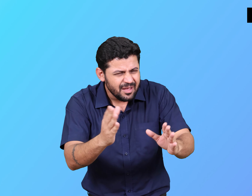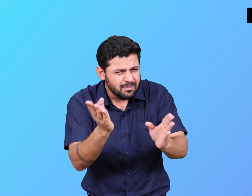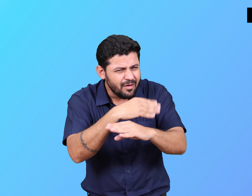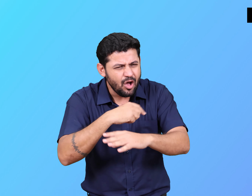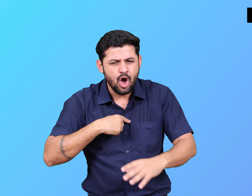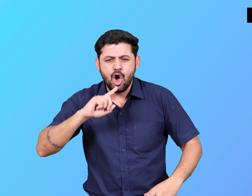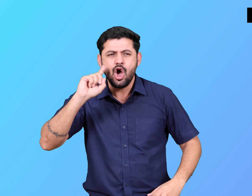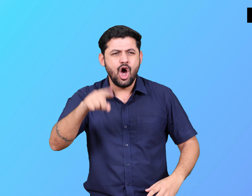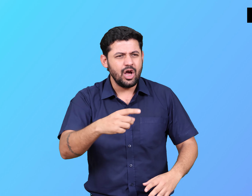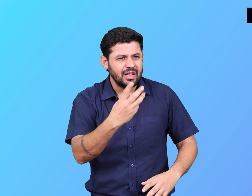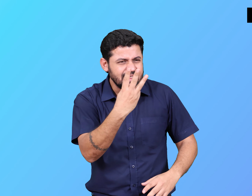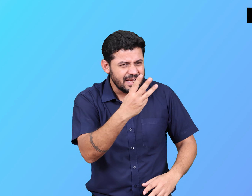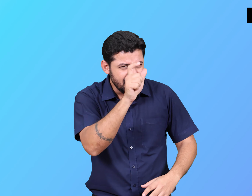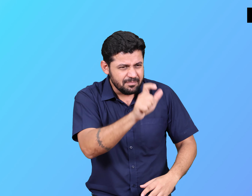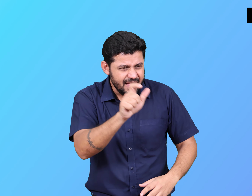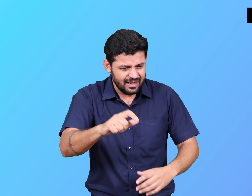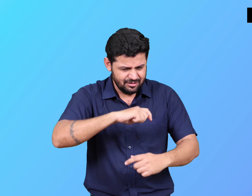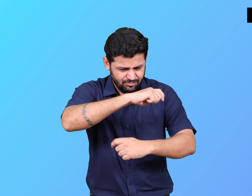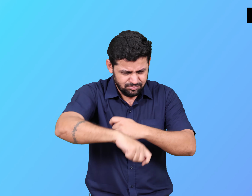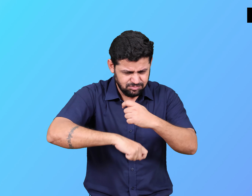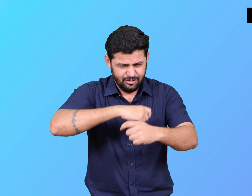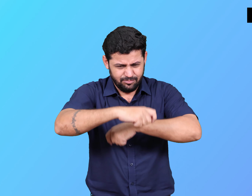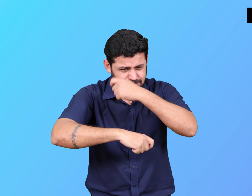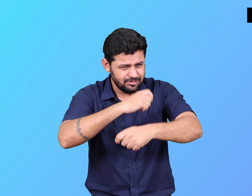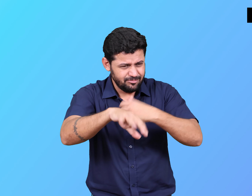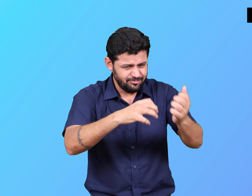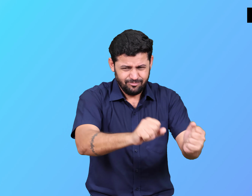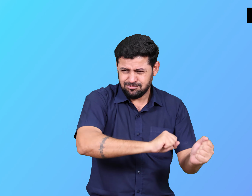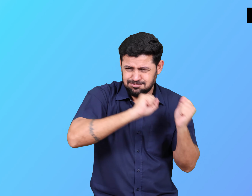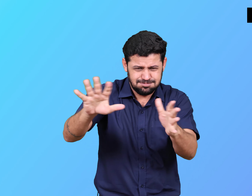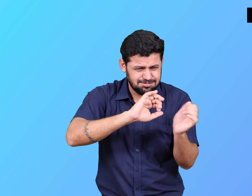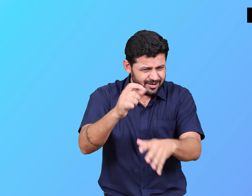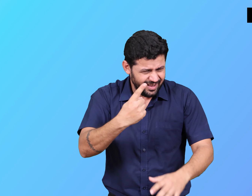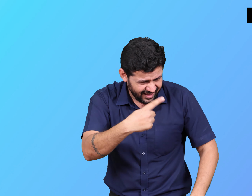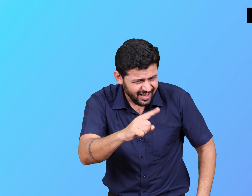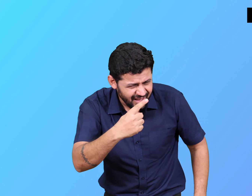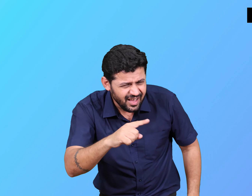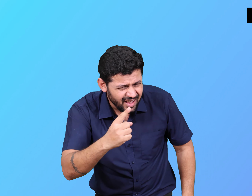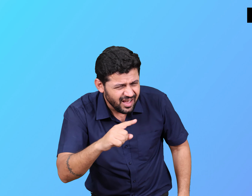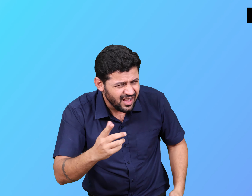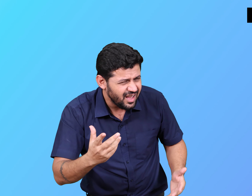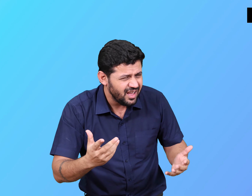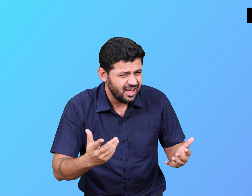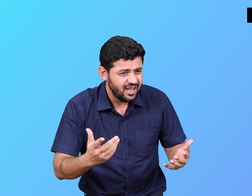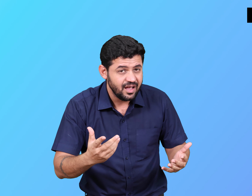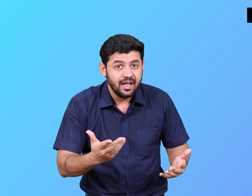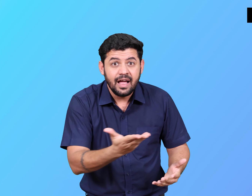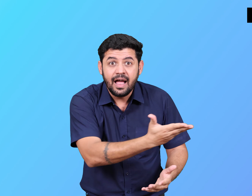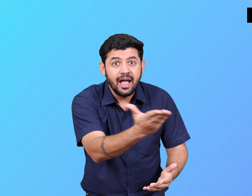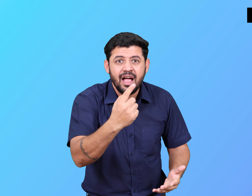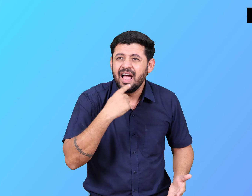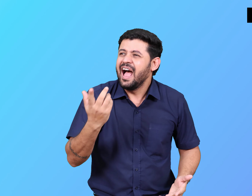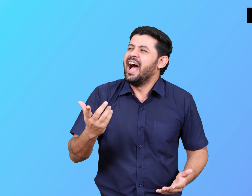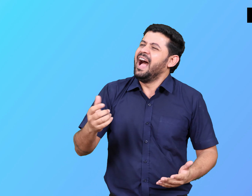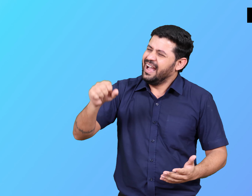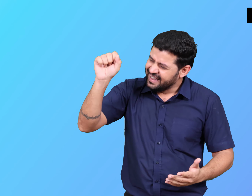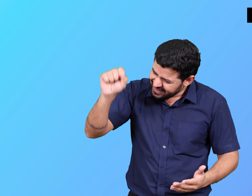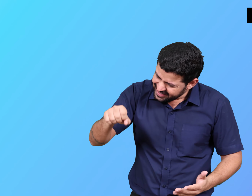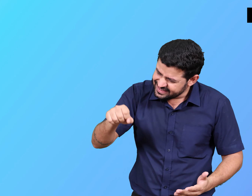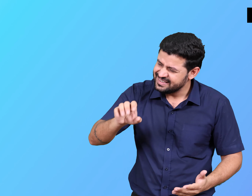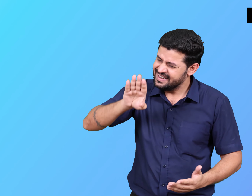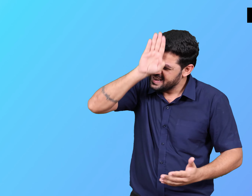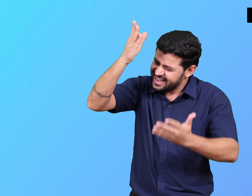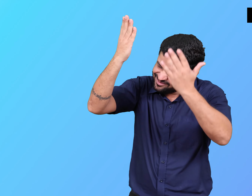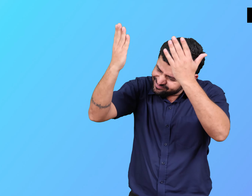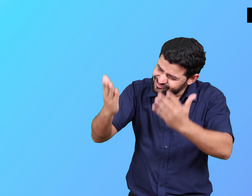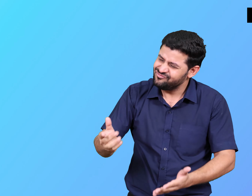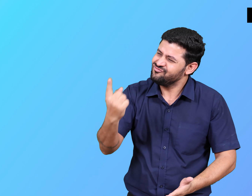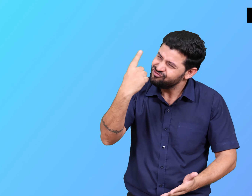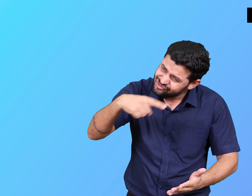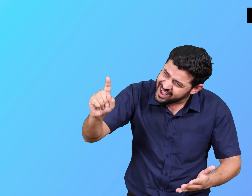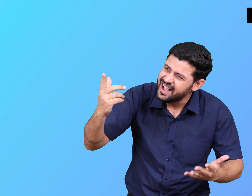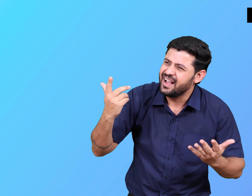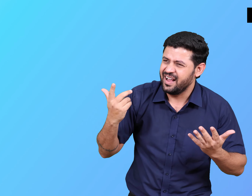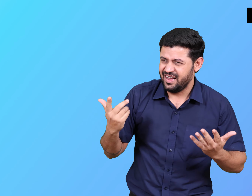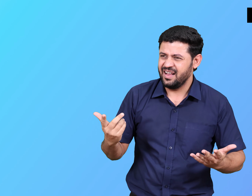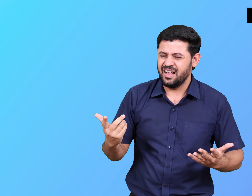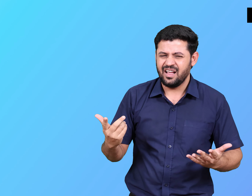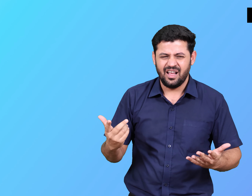“We tied up only three men, and we threw only three men into the fire. Right?” His advisers said, “Yes, King.”